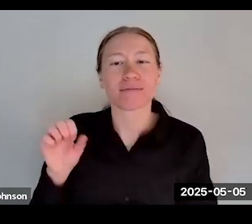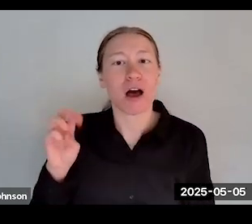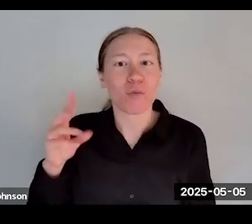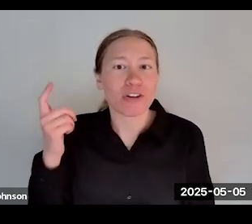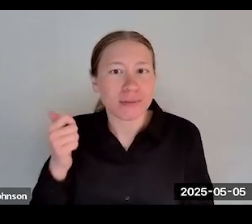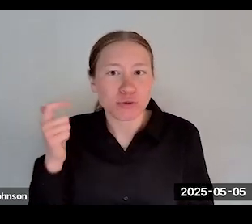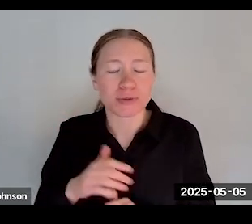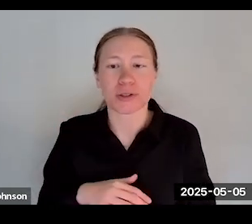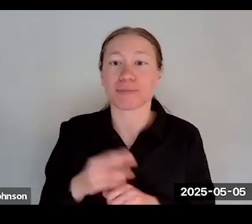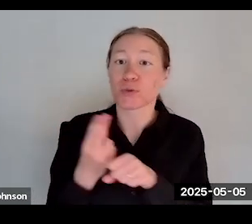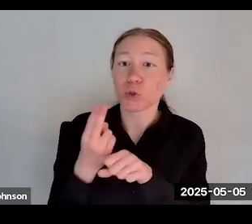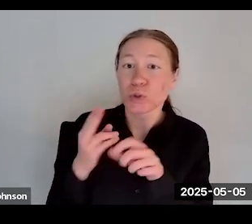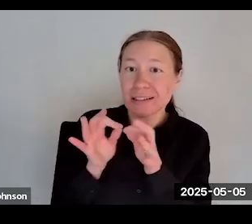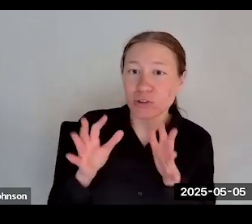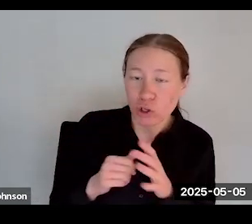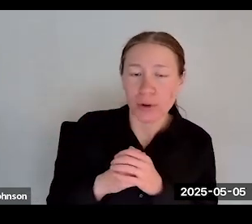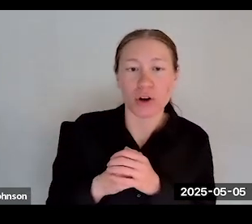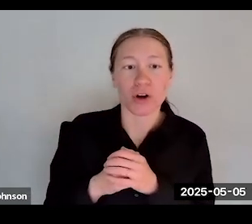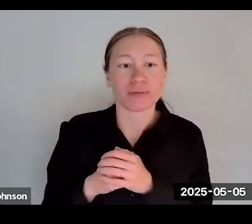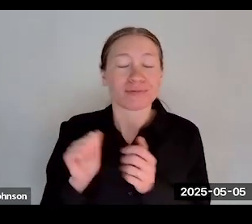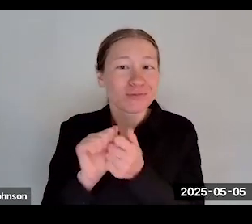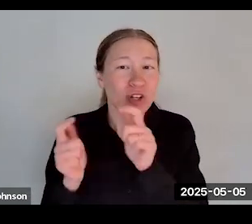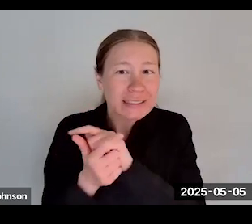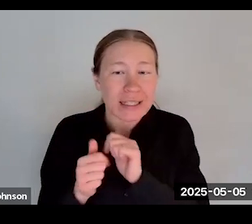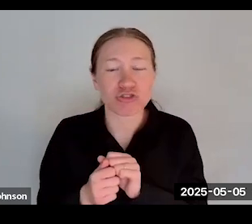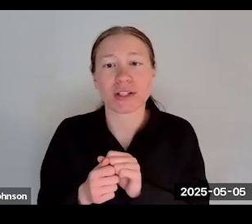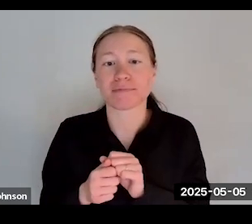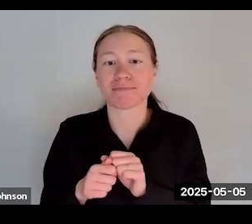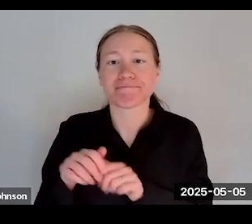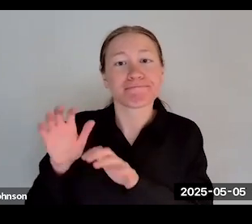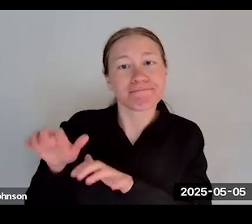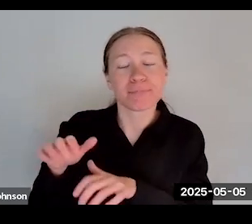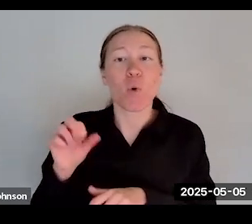use of an interpreter or transcription, or a travel accommodation.